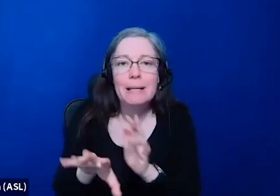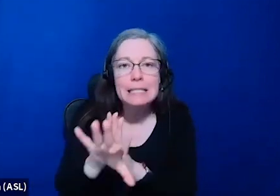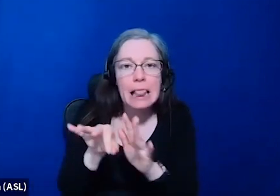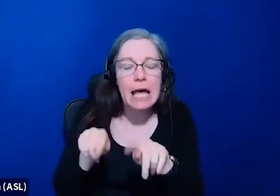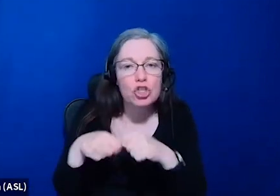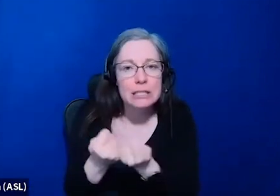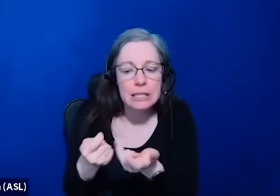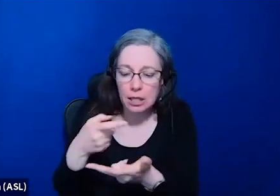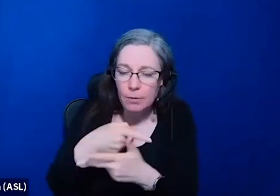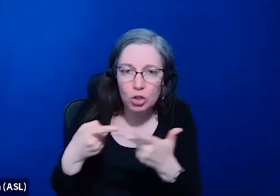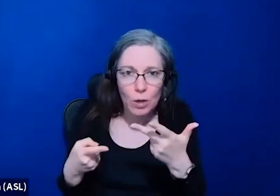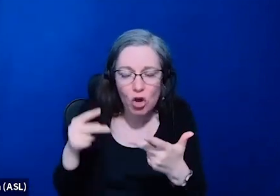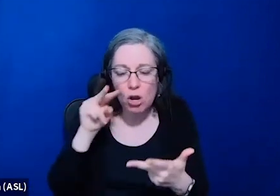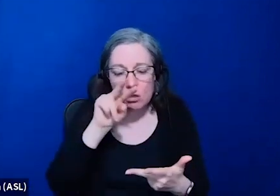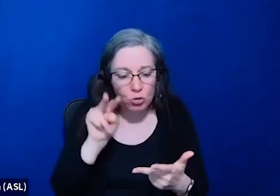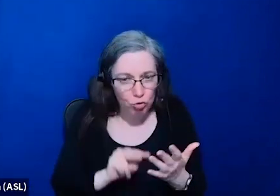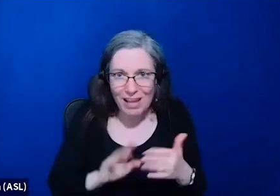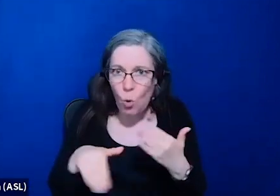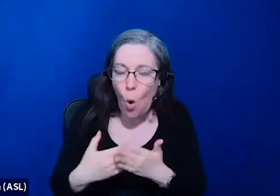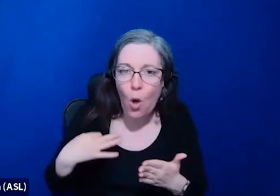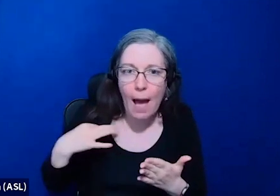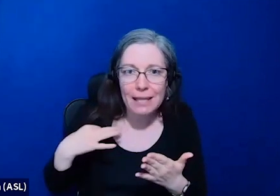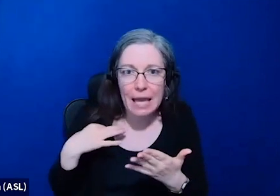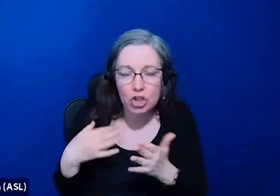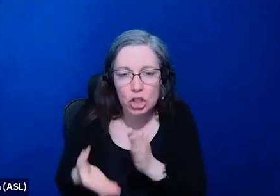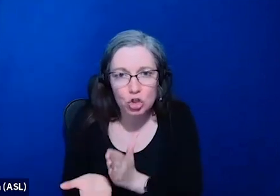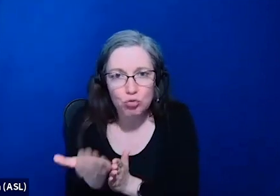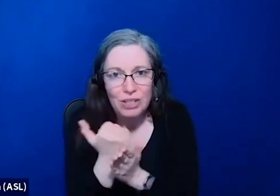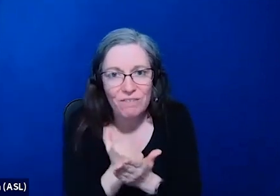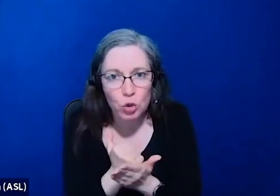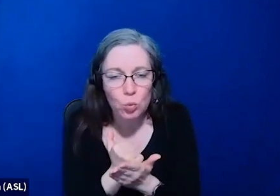and about 5% of the applicants were admitted